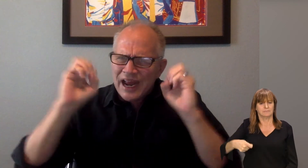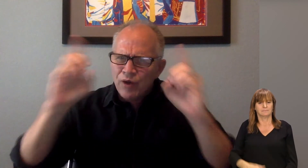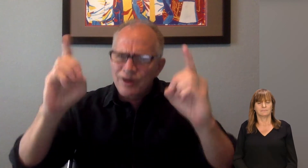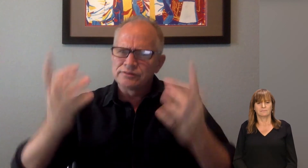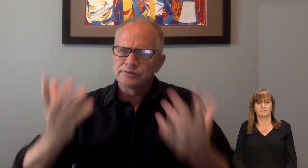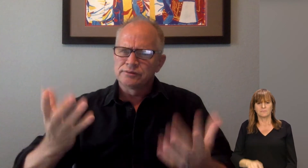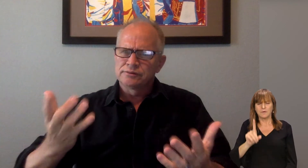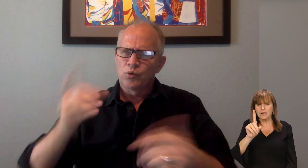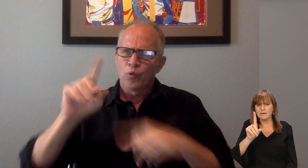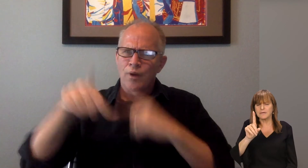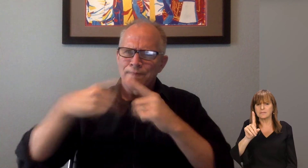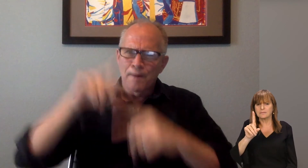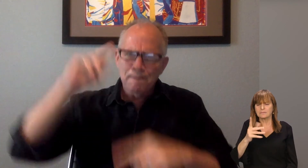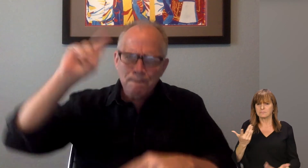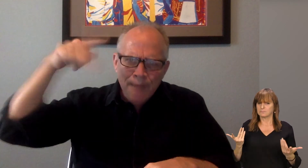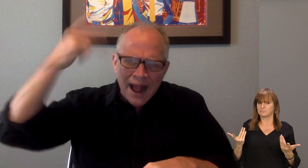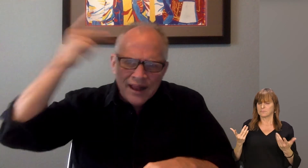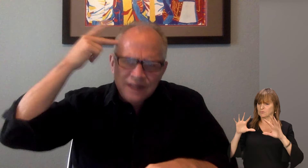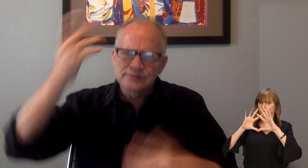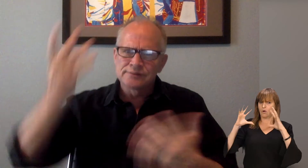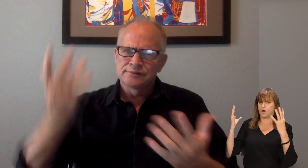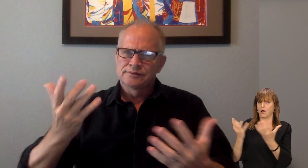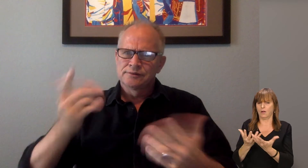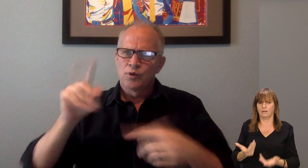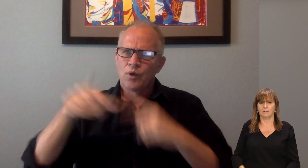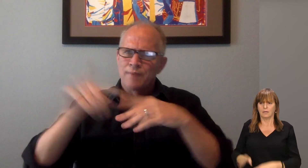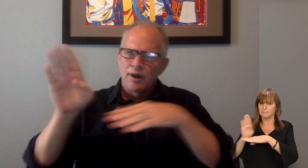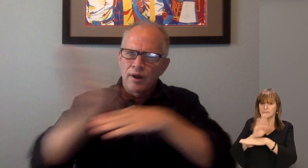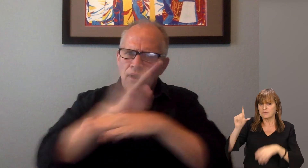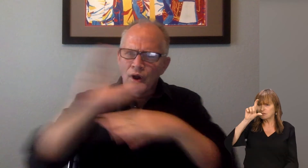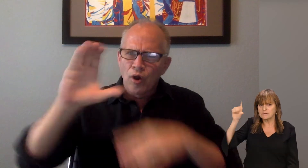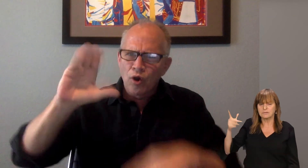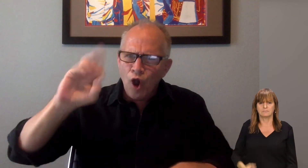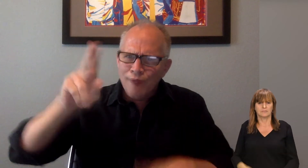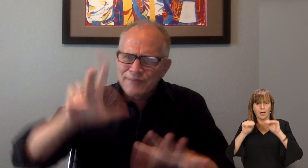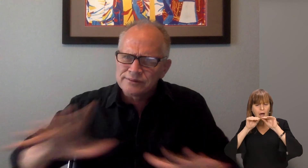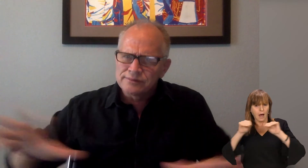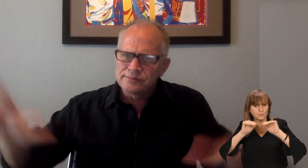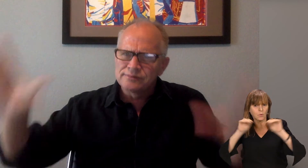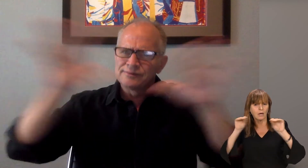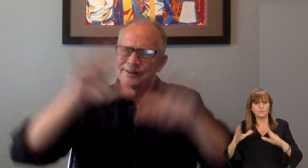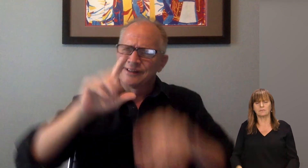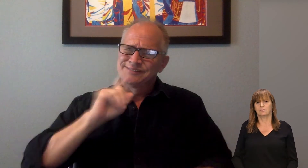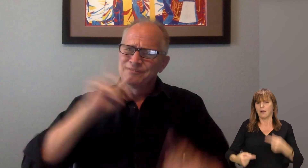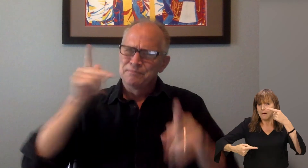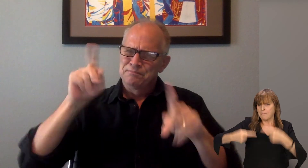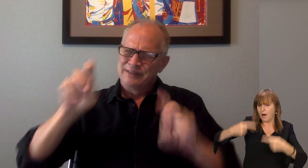Education? Politics? What about businesses?